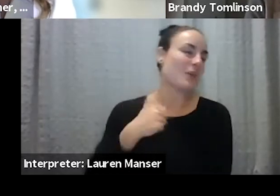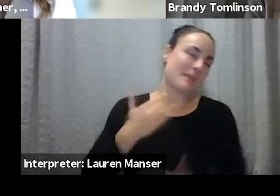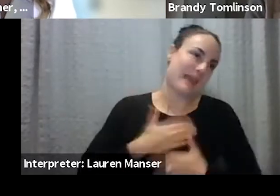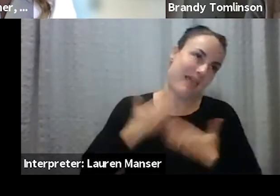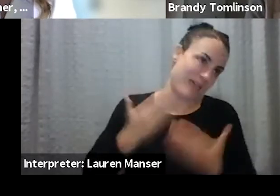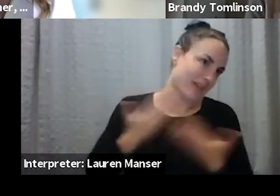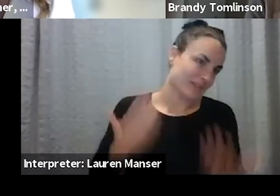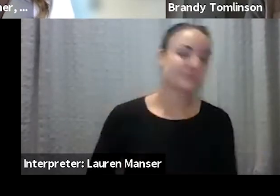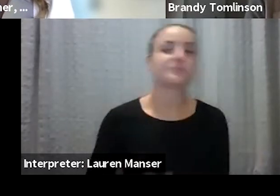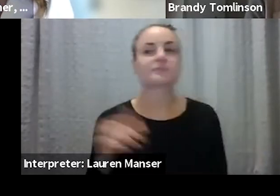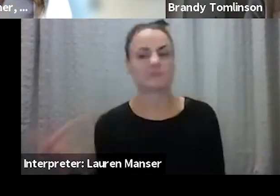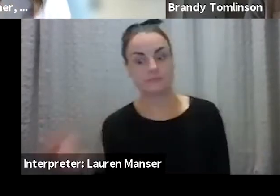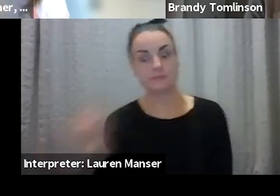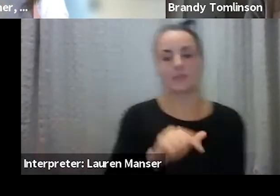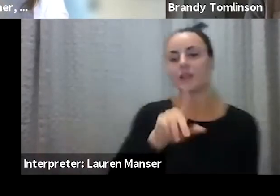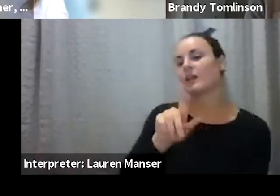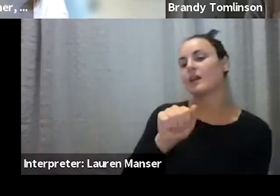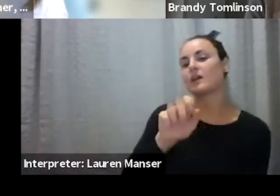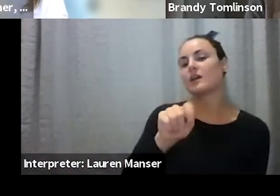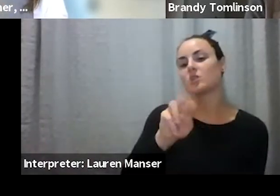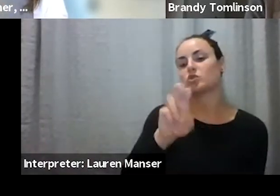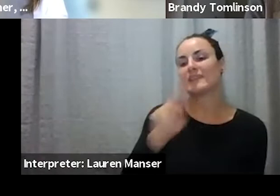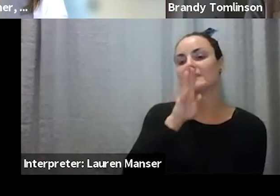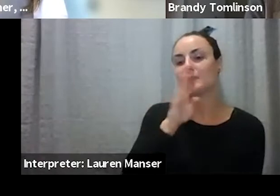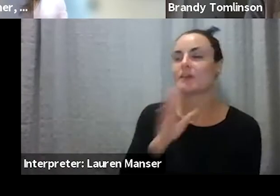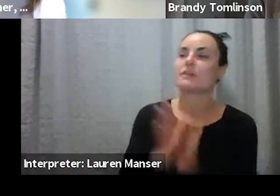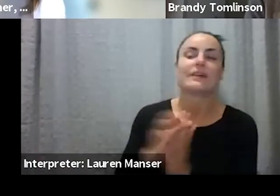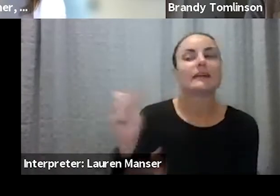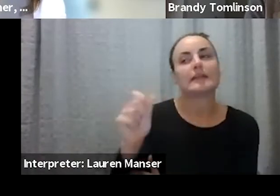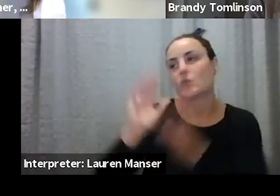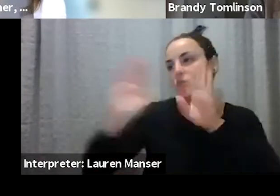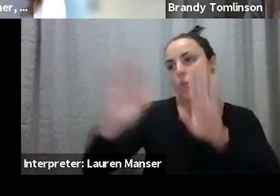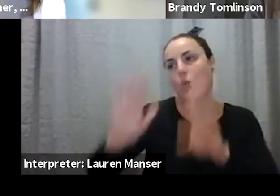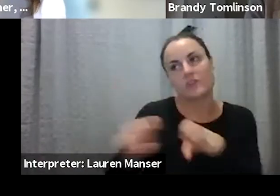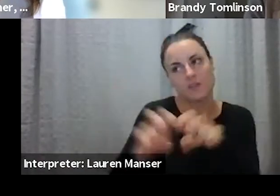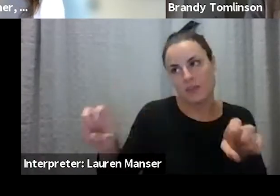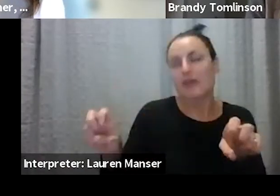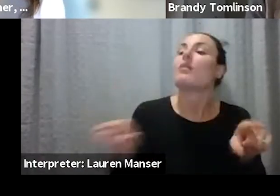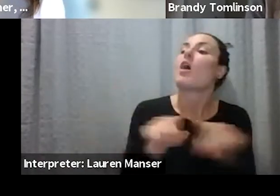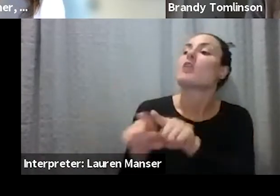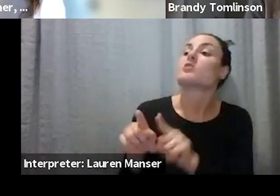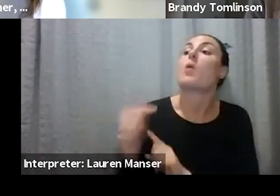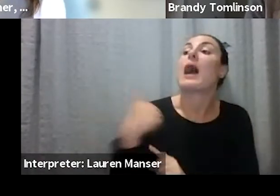And Alison, I want to draw attention to something that you said, a term that you used that I think it would be really helpful